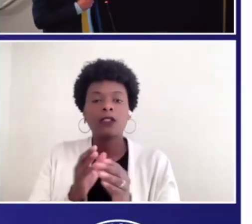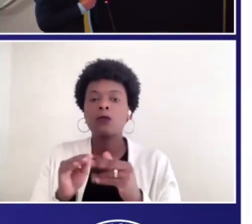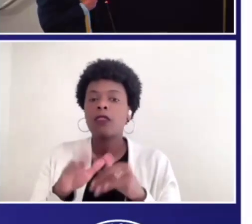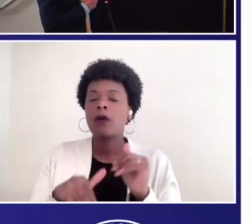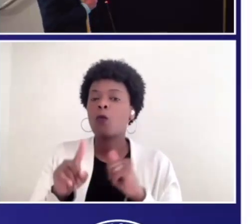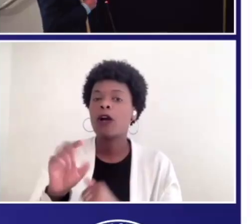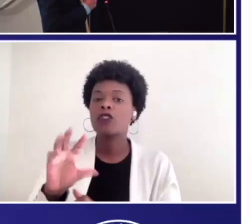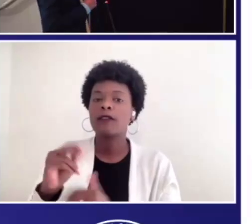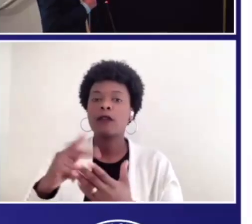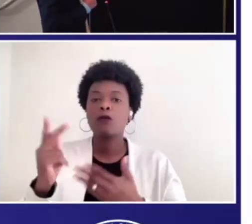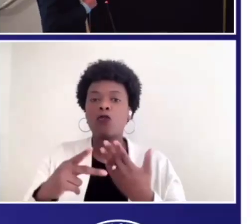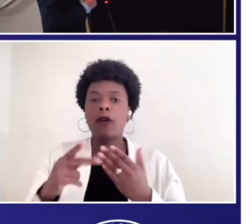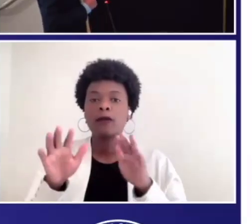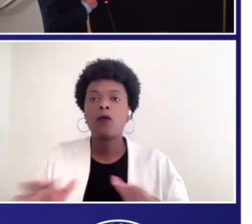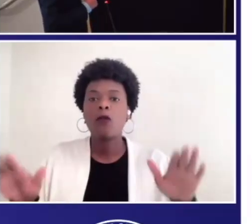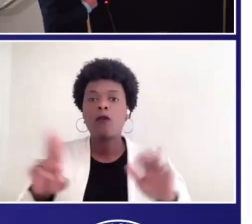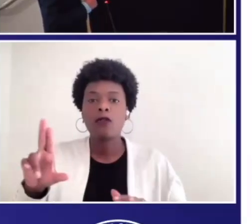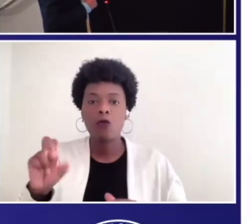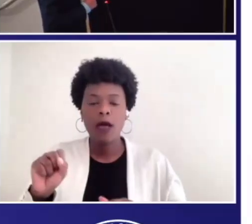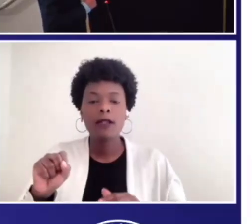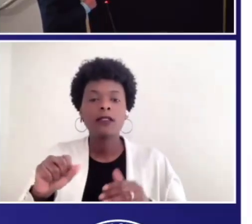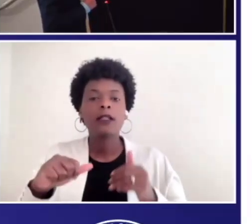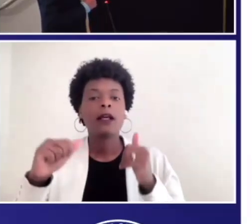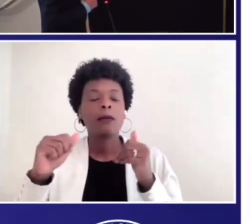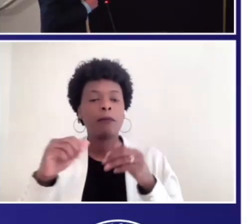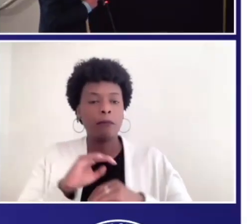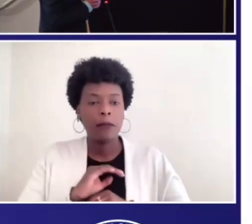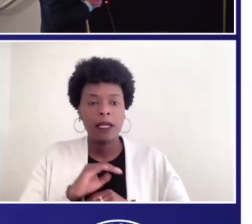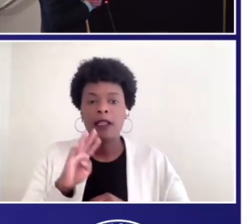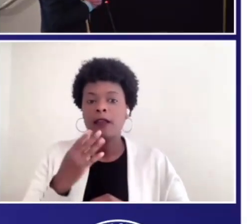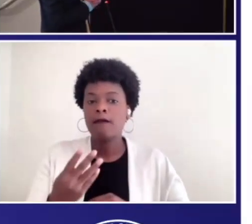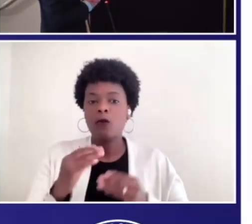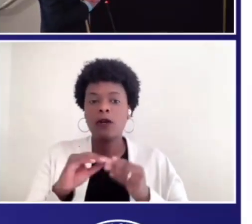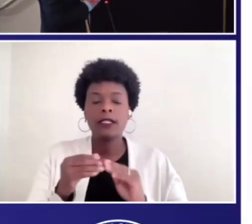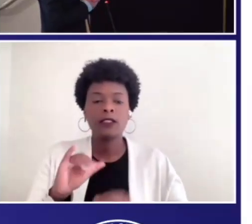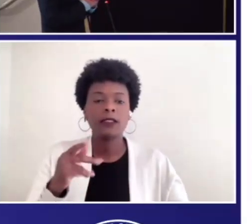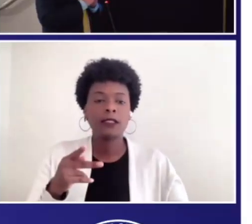that meet the four-digit CIP criteria and the licensure requirement criteria,